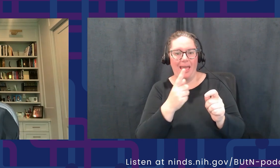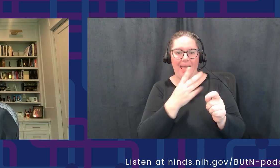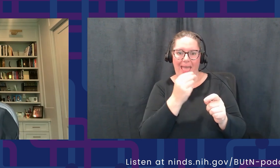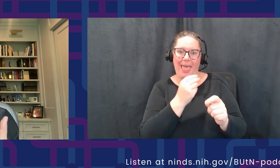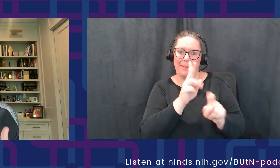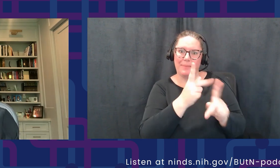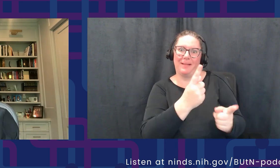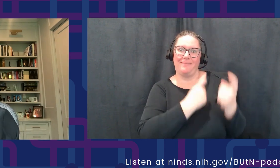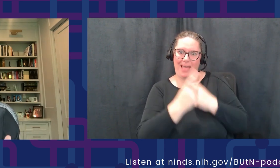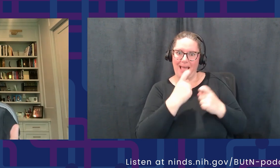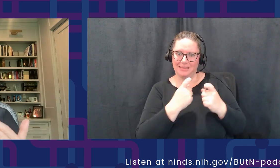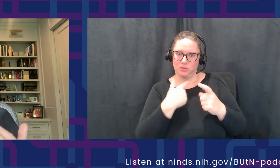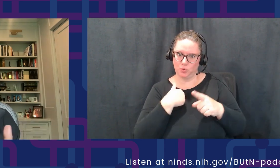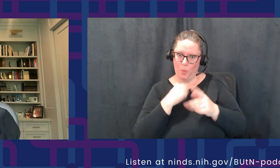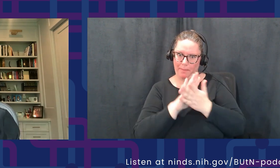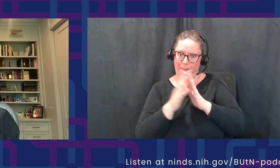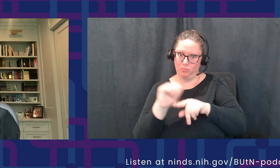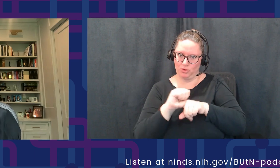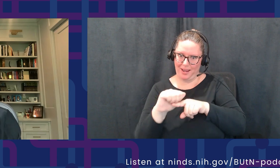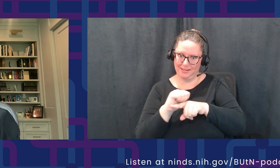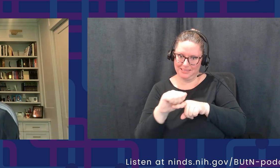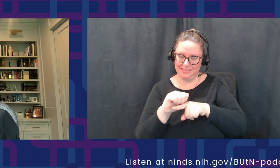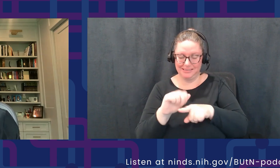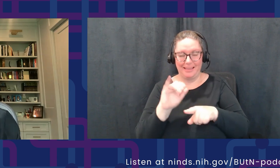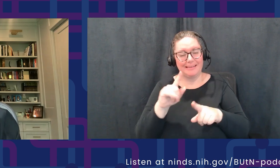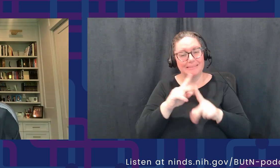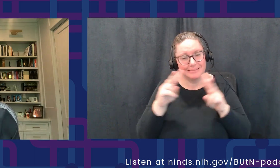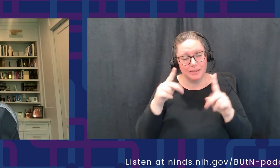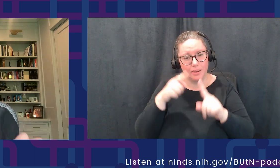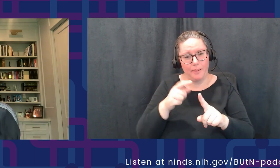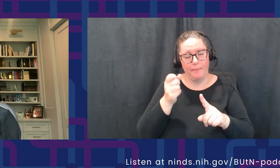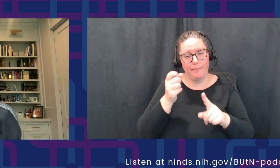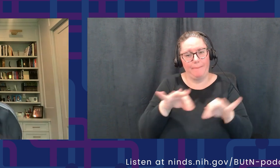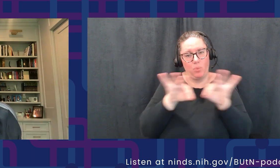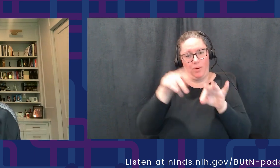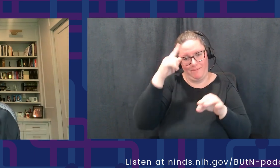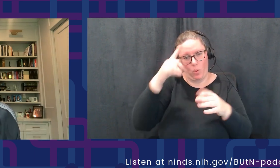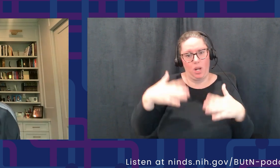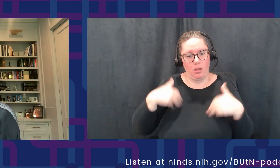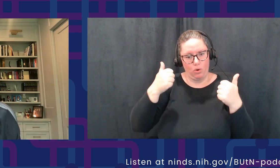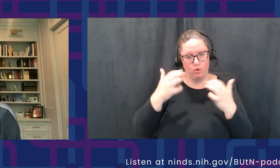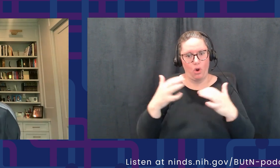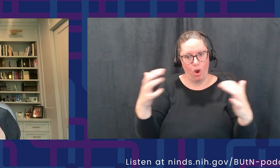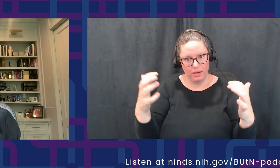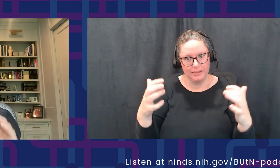So you have practiced. I think this is particularly important for the younger audience that they